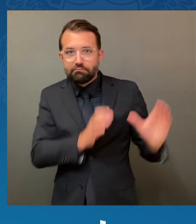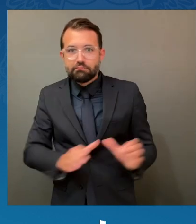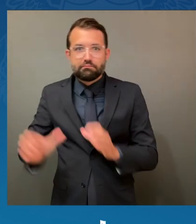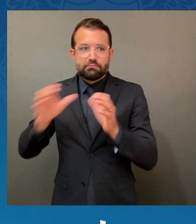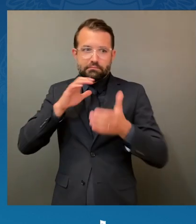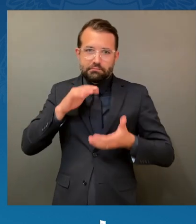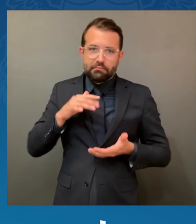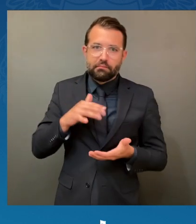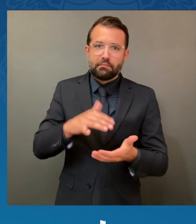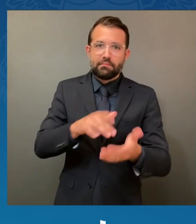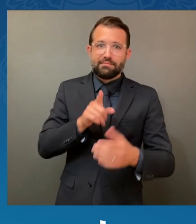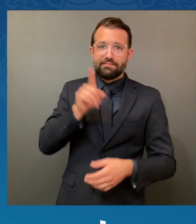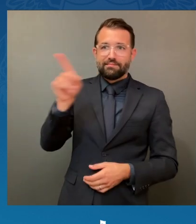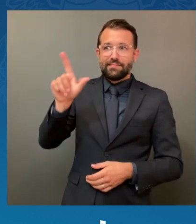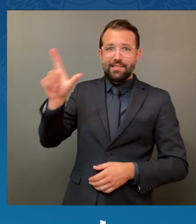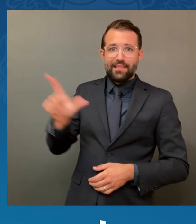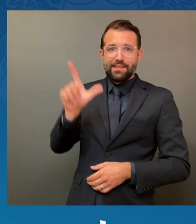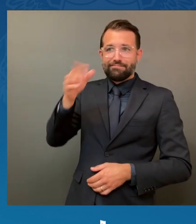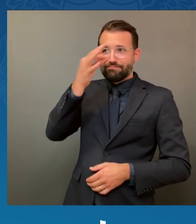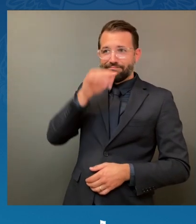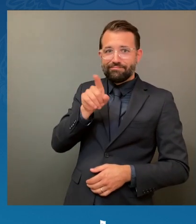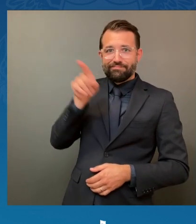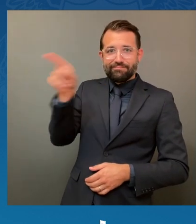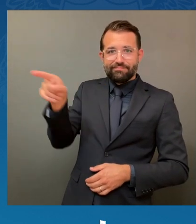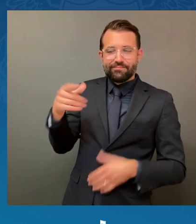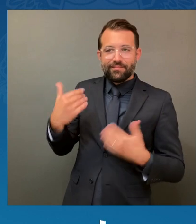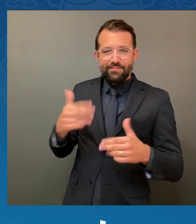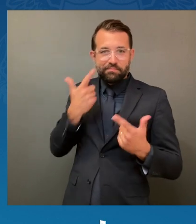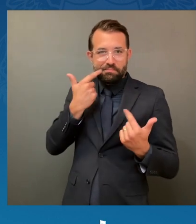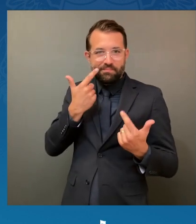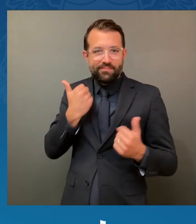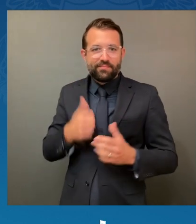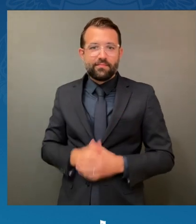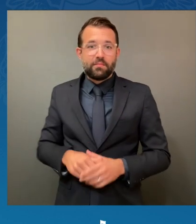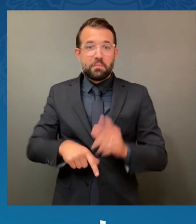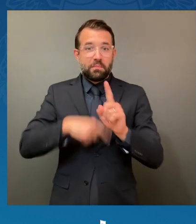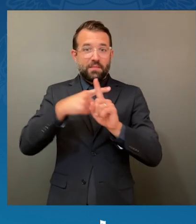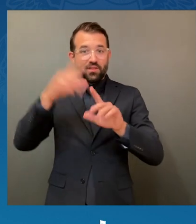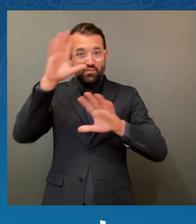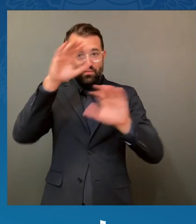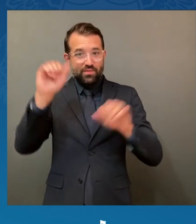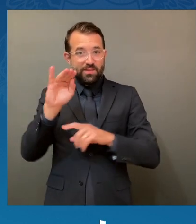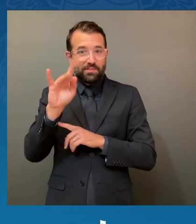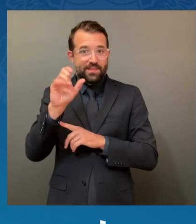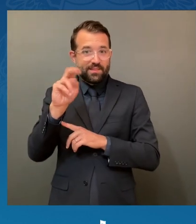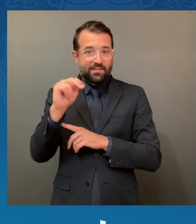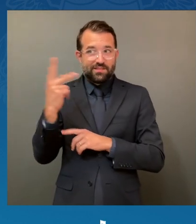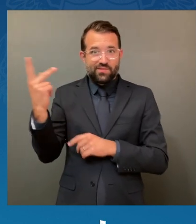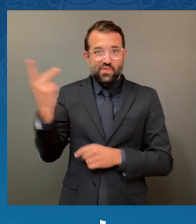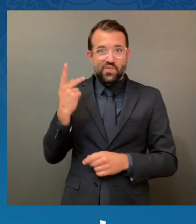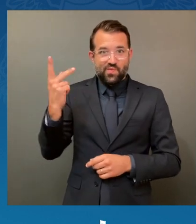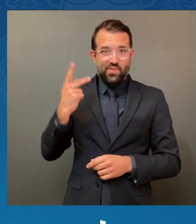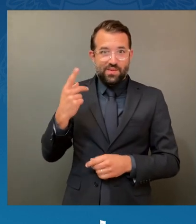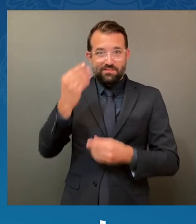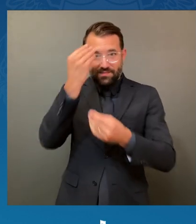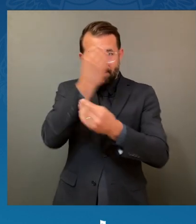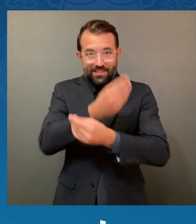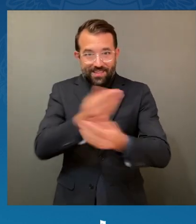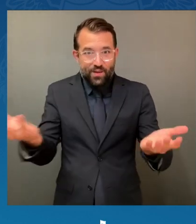and President Biden and I tell you, as we will in many ways, that we're counting on you,